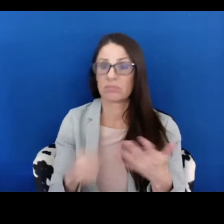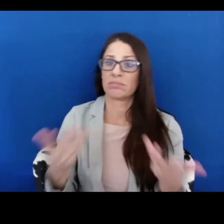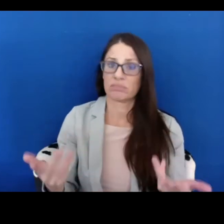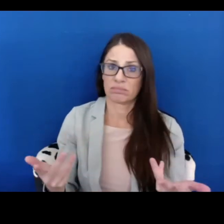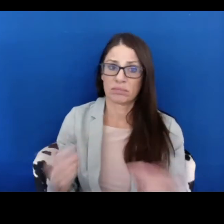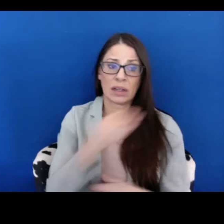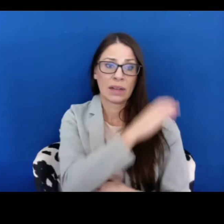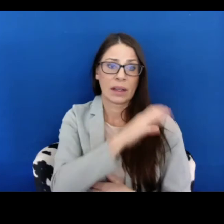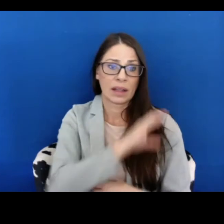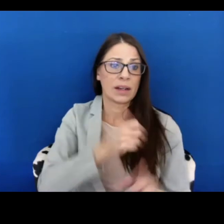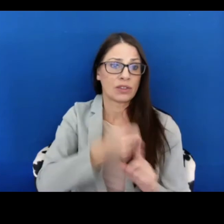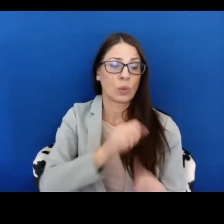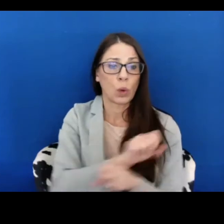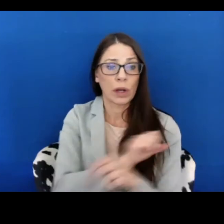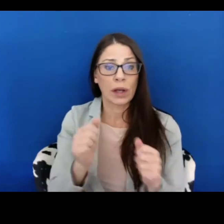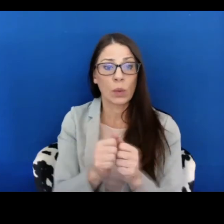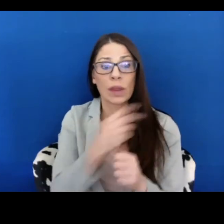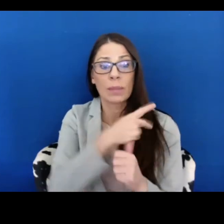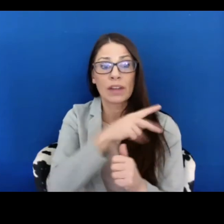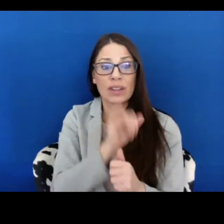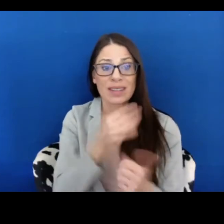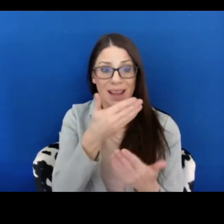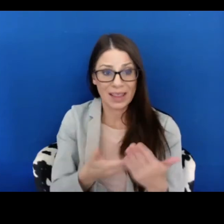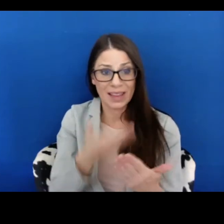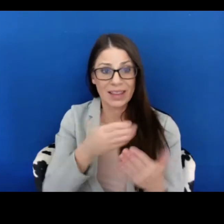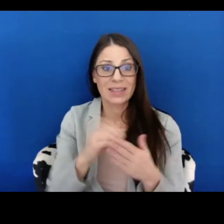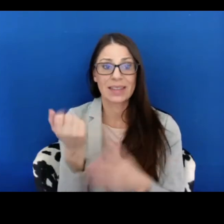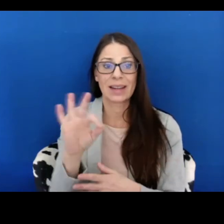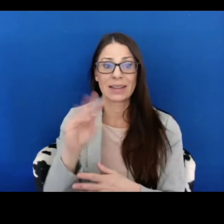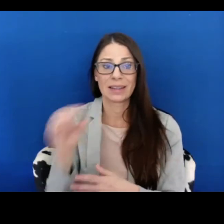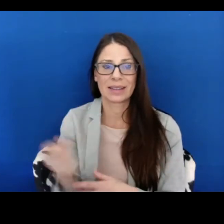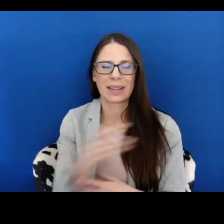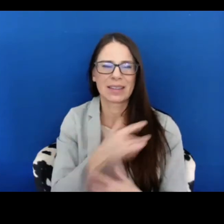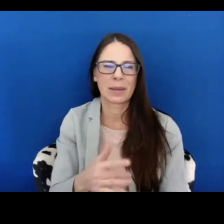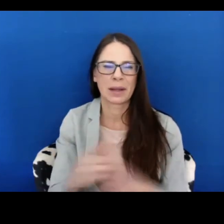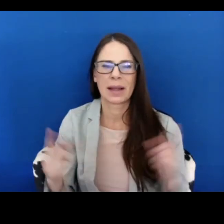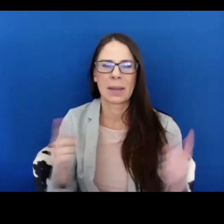with patients like this in the 1960s, typically on the met with children once a year, diagnosing